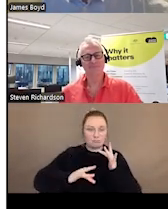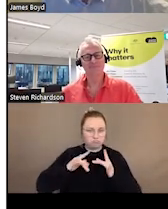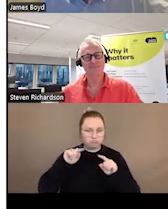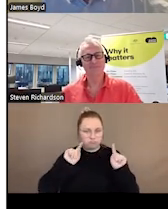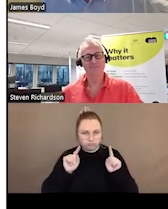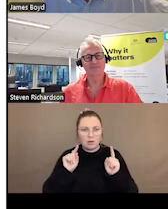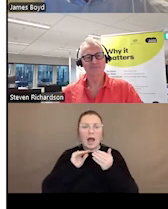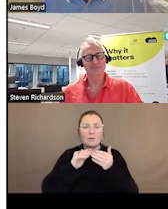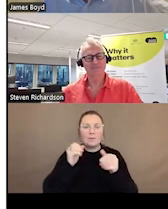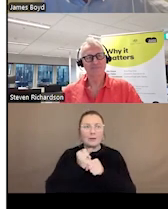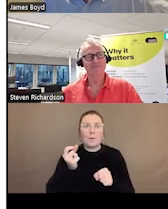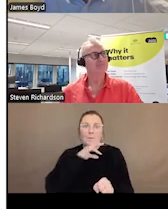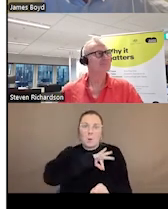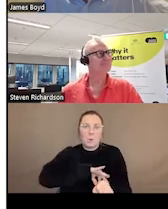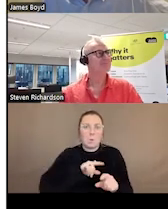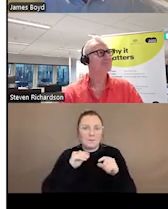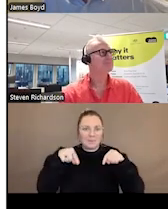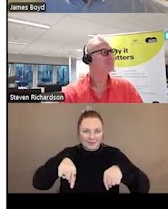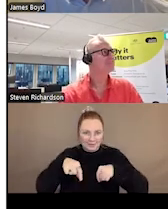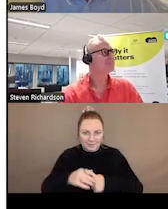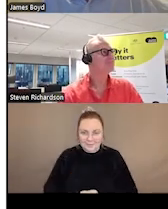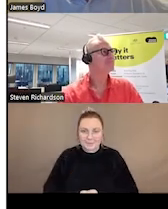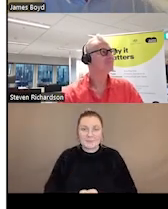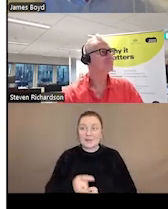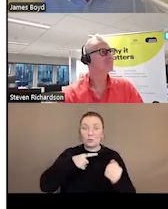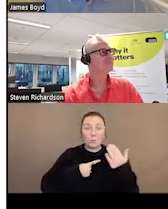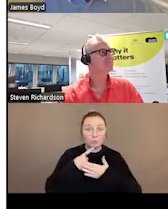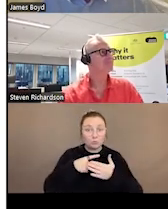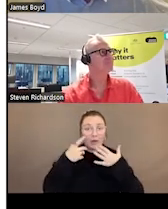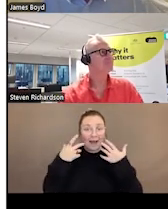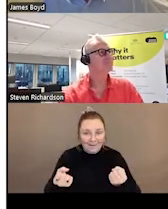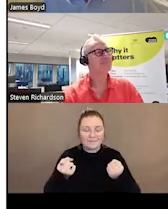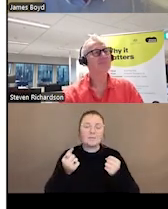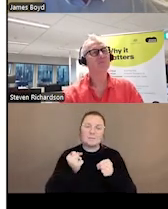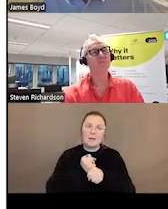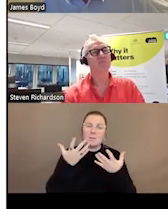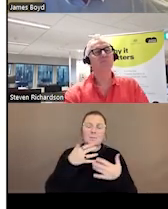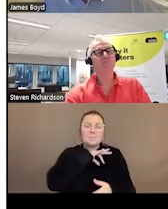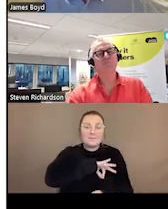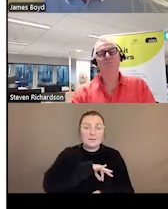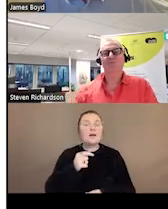most of it. To make the most of the opportunity. I think a little bit of knowledge can go an awful